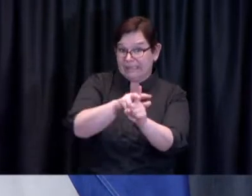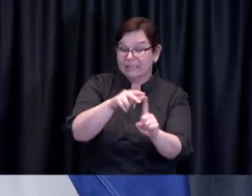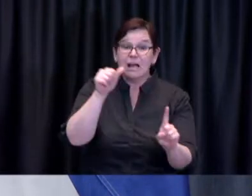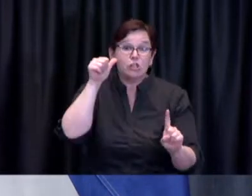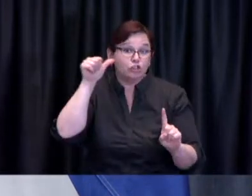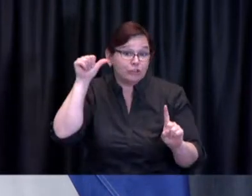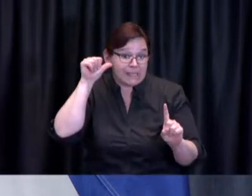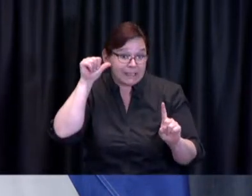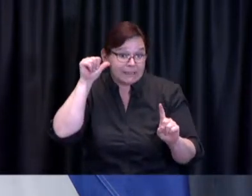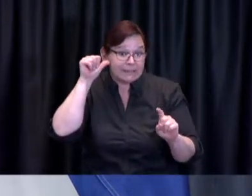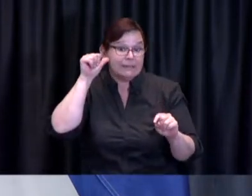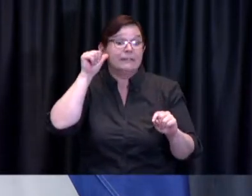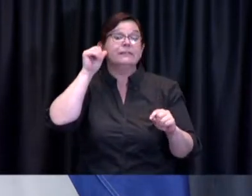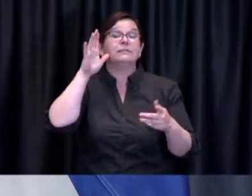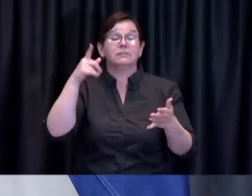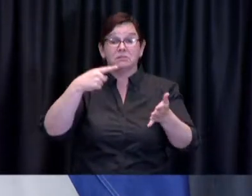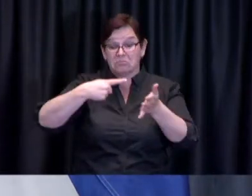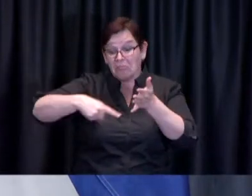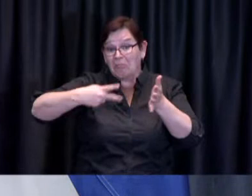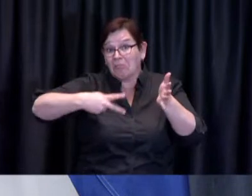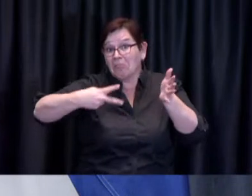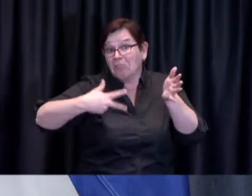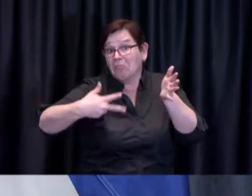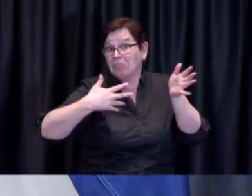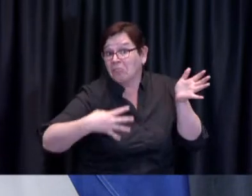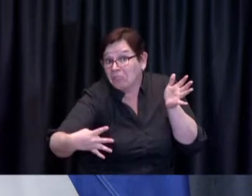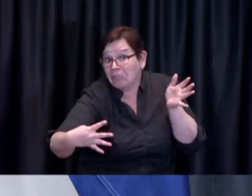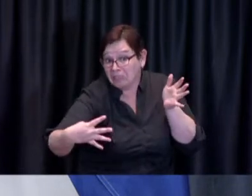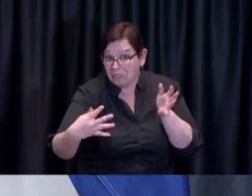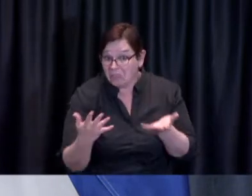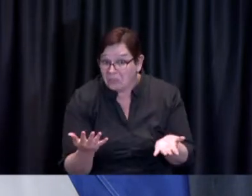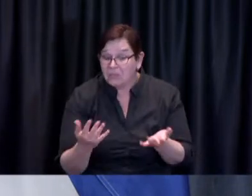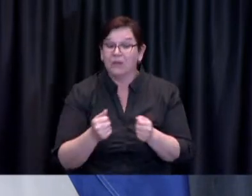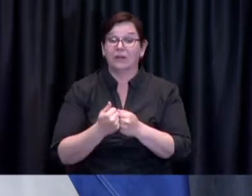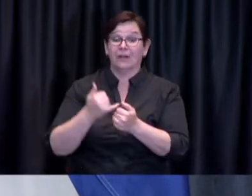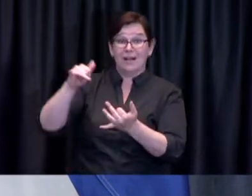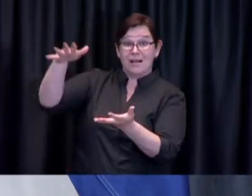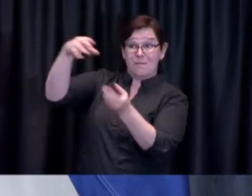thanks to additional vaccine supply we will be ramping up our capacity at city run clinics